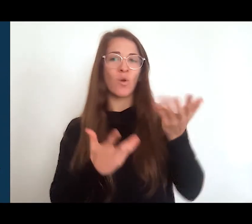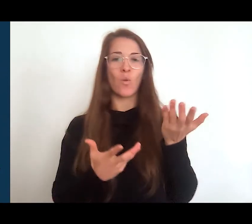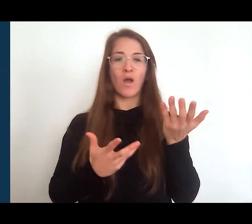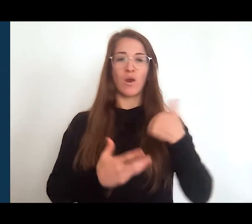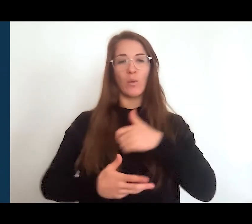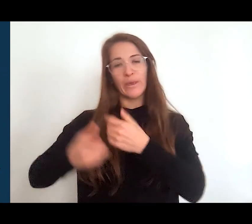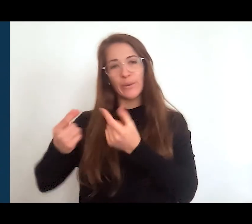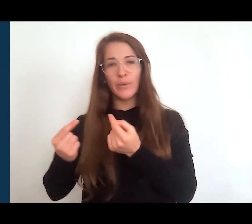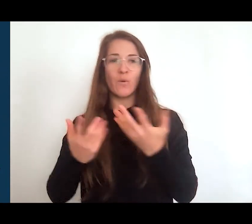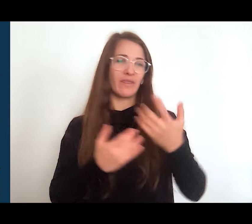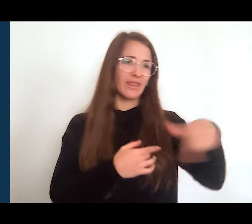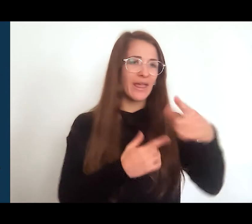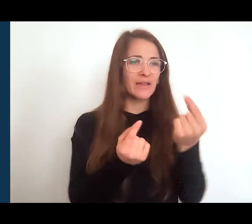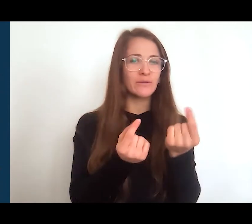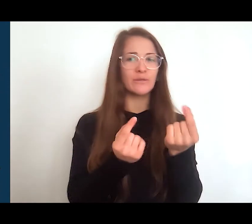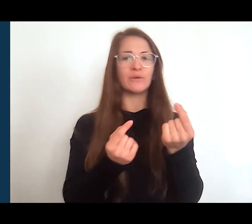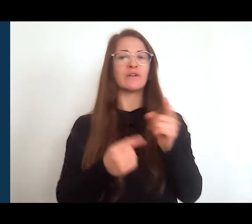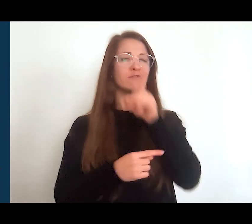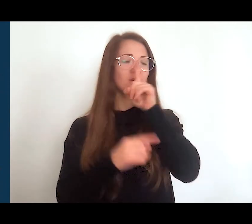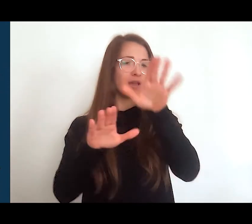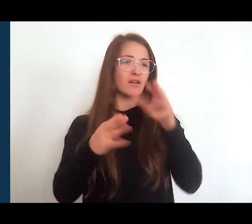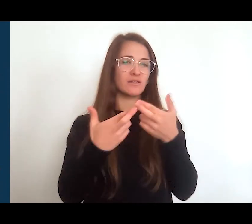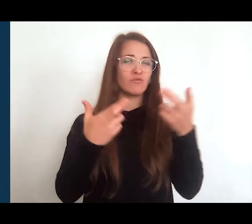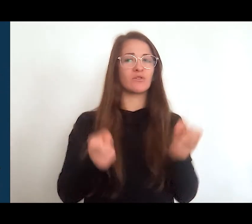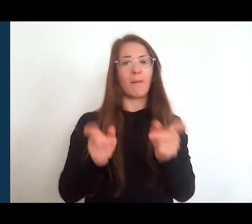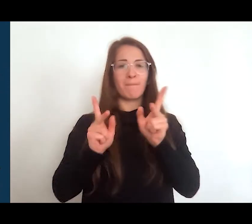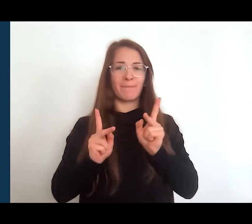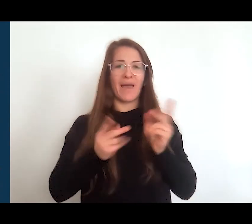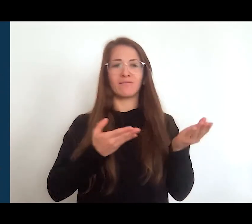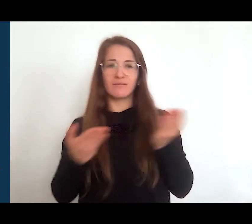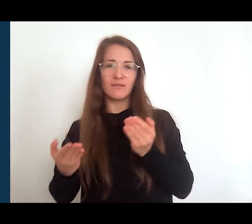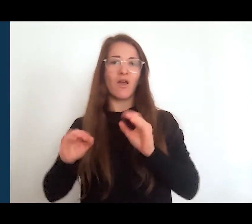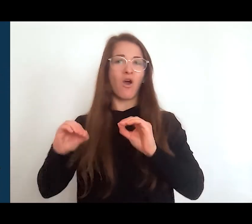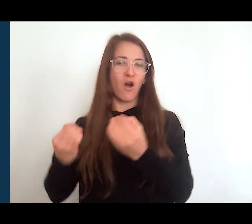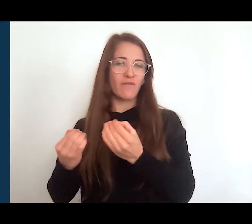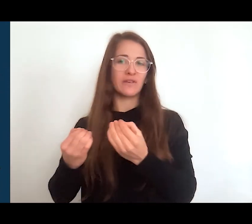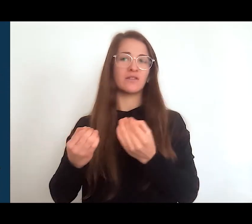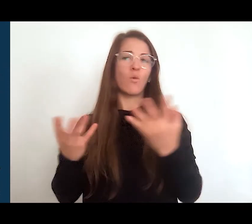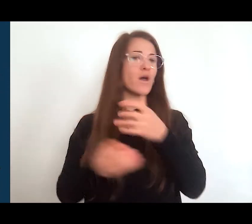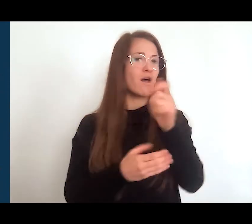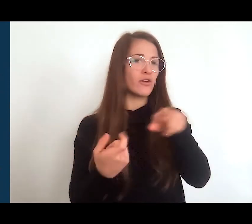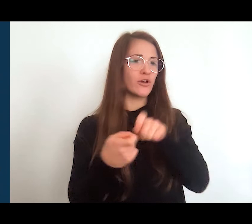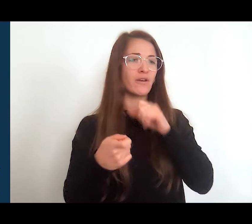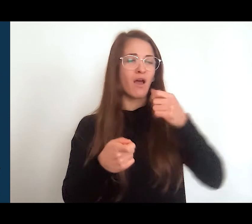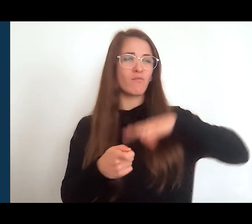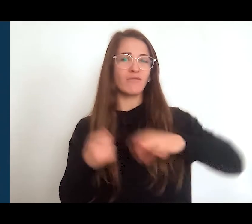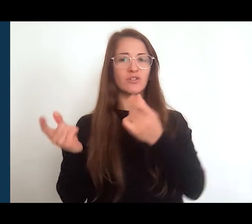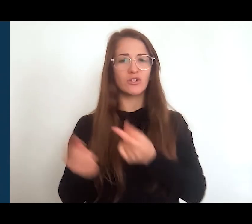NONPROFITS AND WE SHARED BACK AND FORTH WHO WE DO AND WHAT THEY DO. IT WAS A GREAT RESOURCE TO BRING BACK TO THE OFFICE TO SHARE WITH